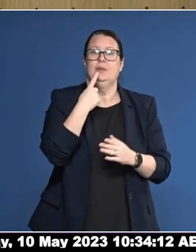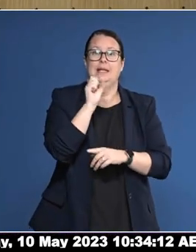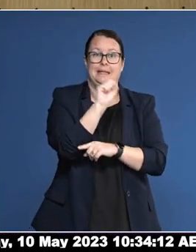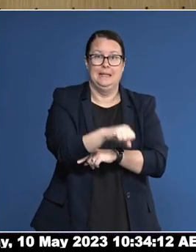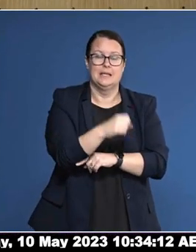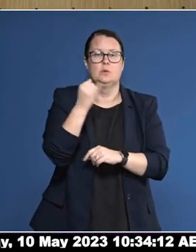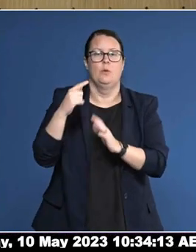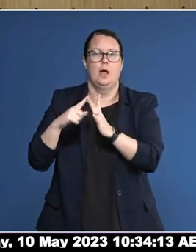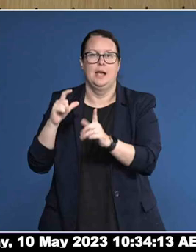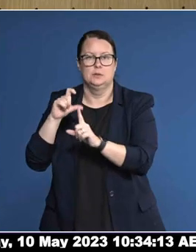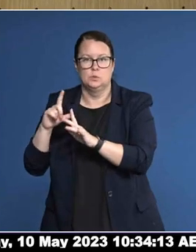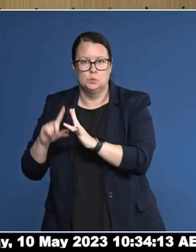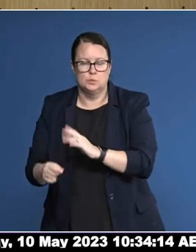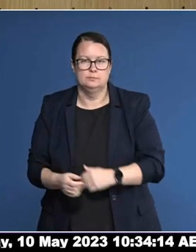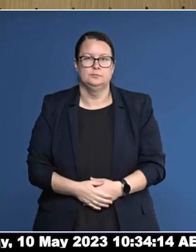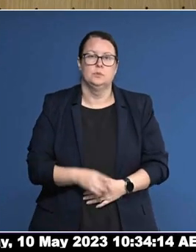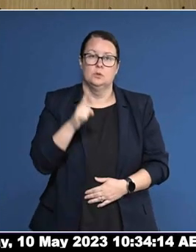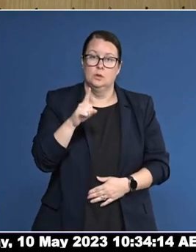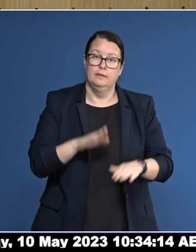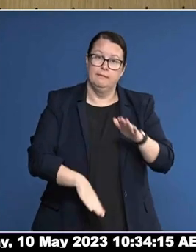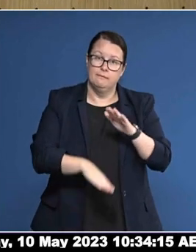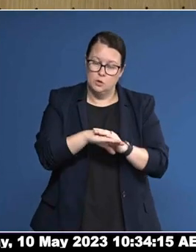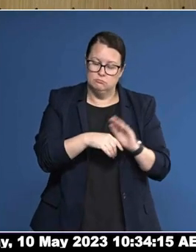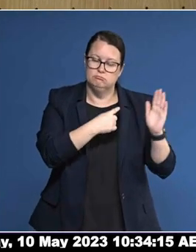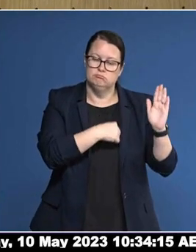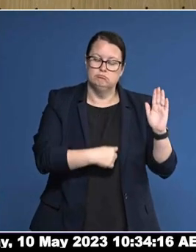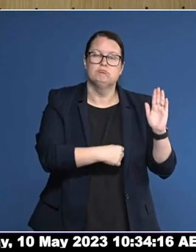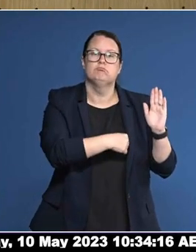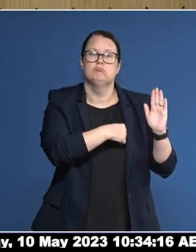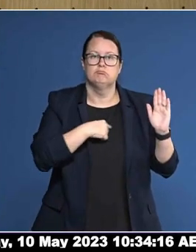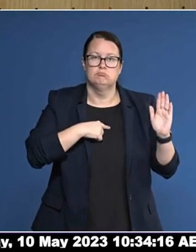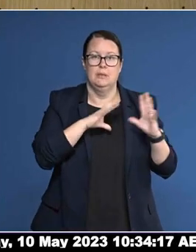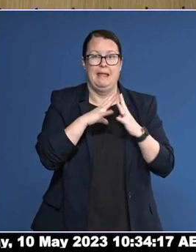Do you solemnly and sincerely declare and affirm that the evidence which you shall give